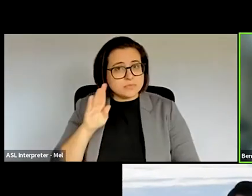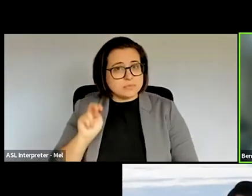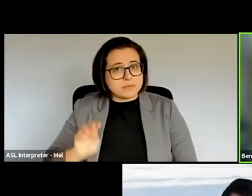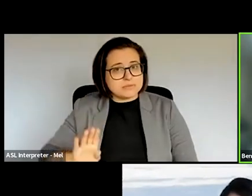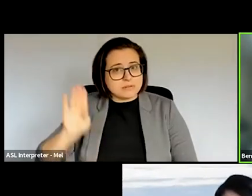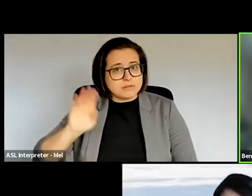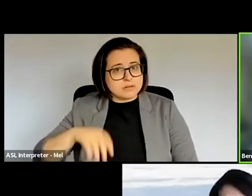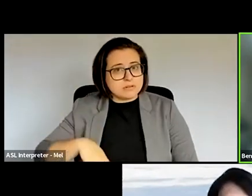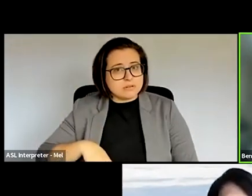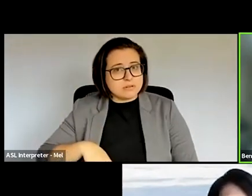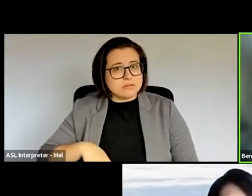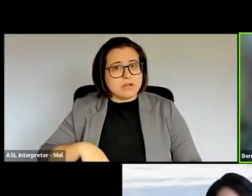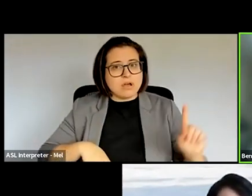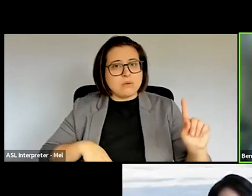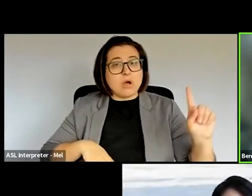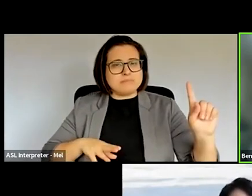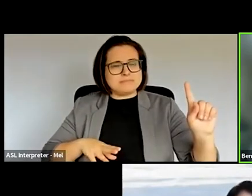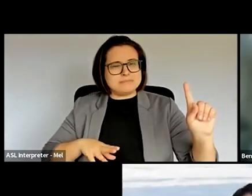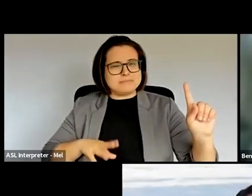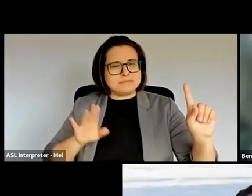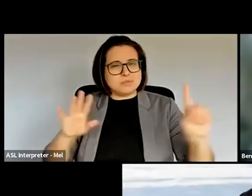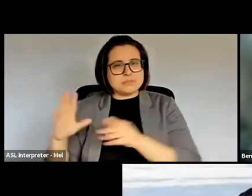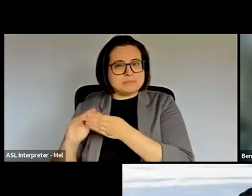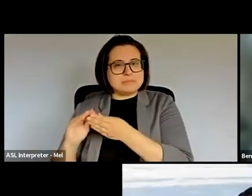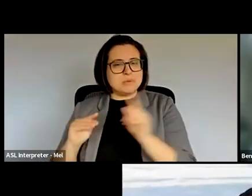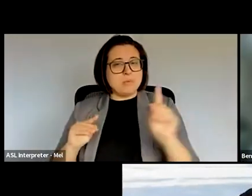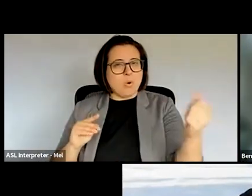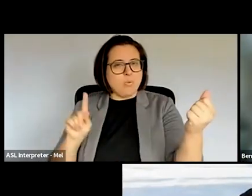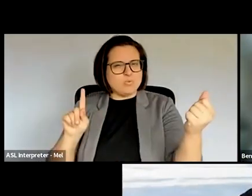Yeah thank you. >> VINT CERF: Well hang on just one